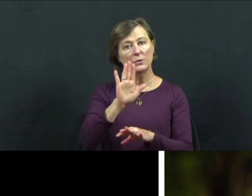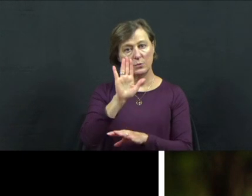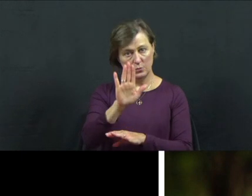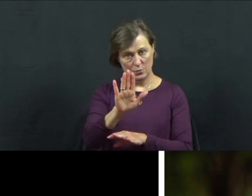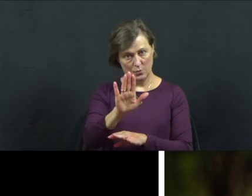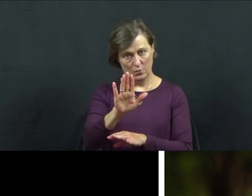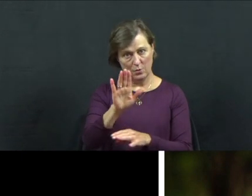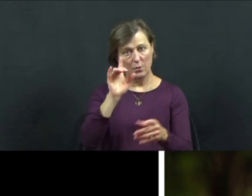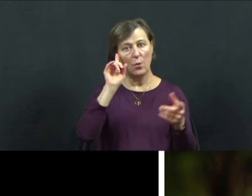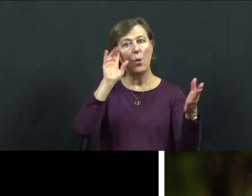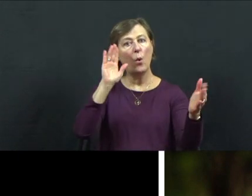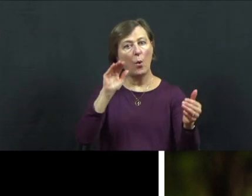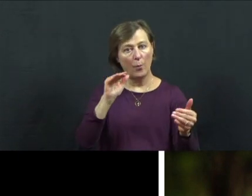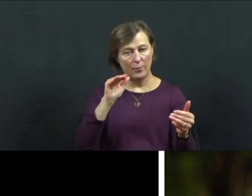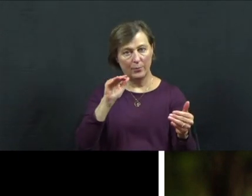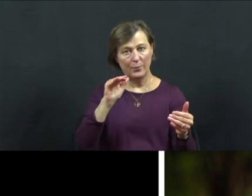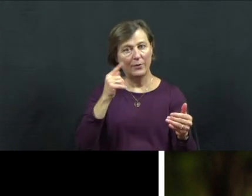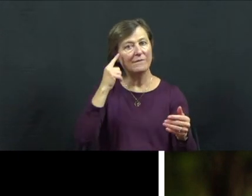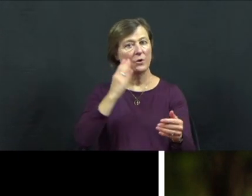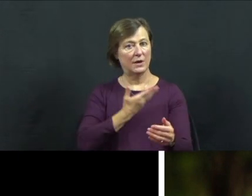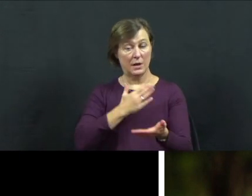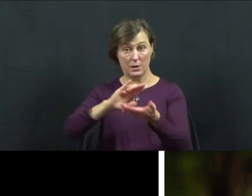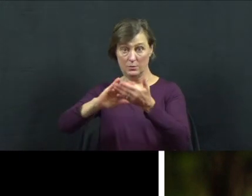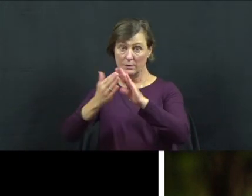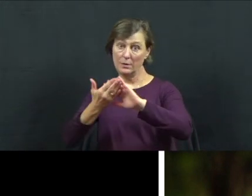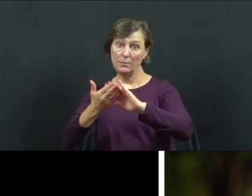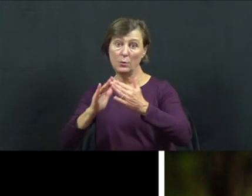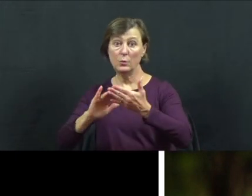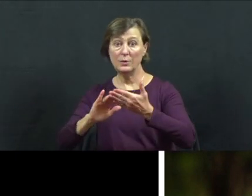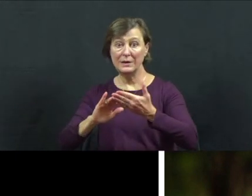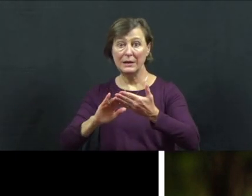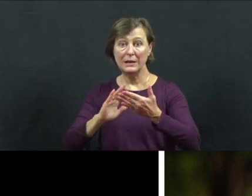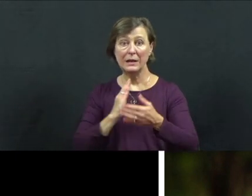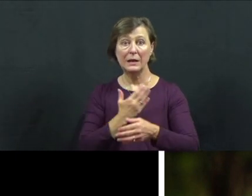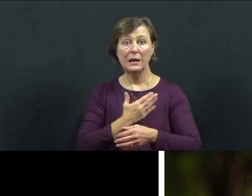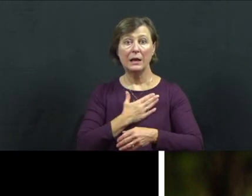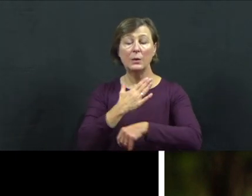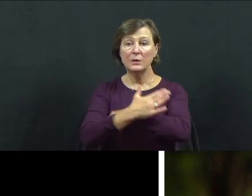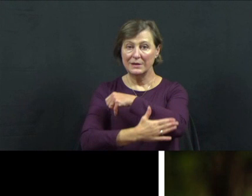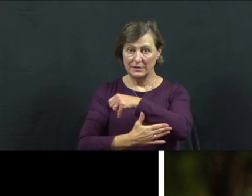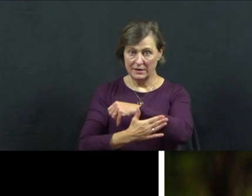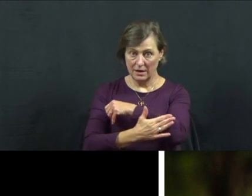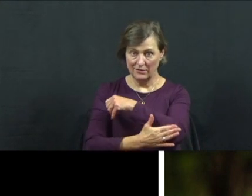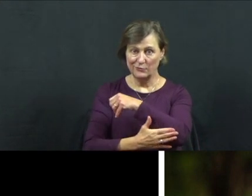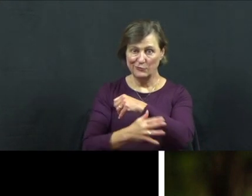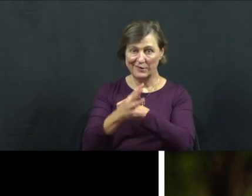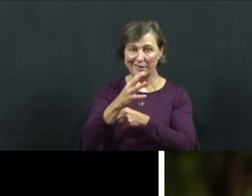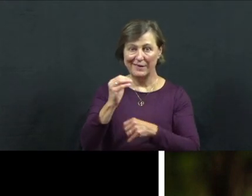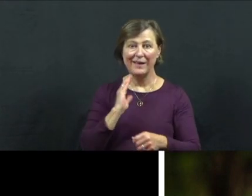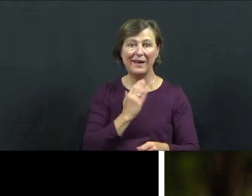hopes for our community, our country, and our world.